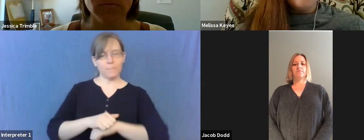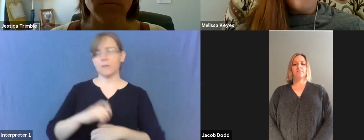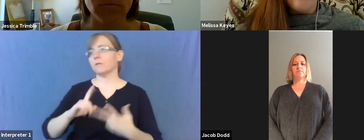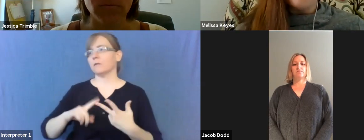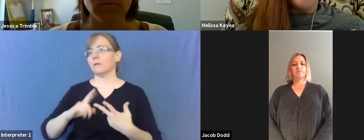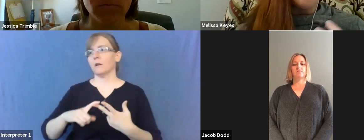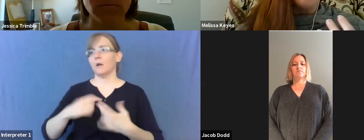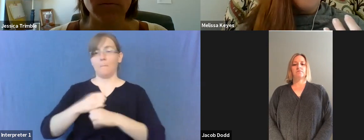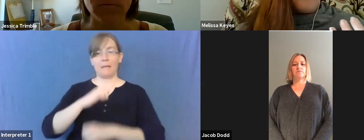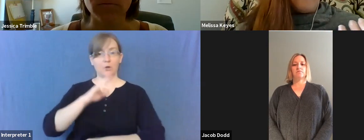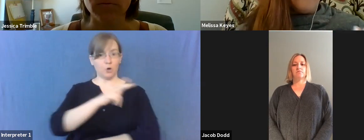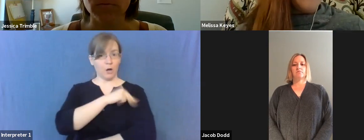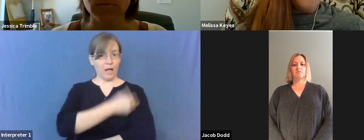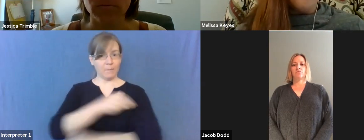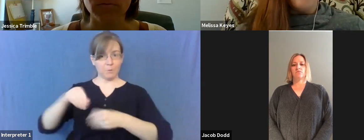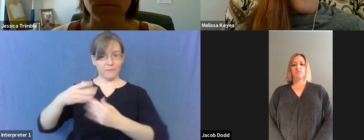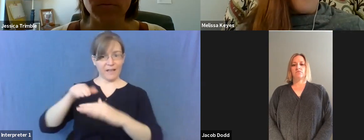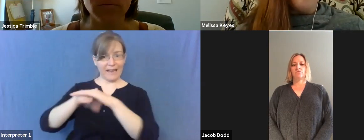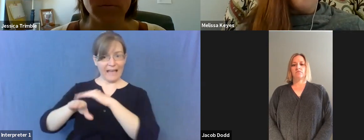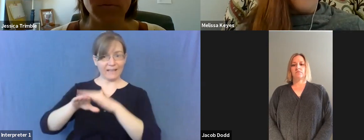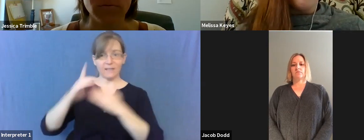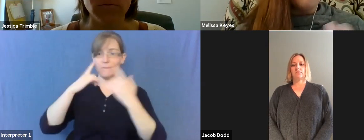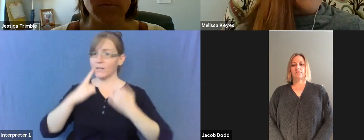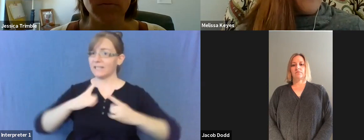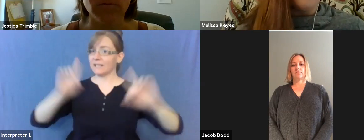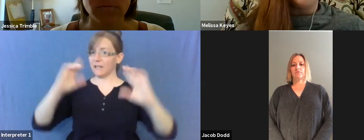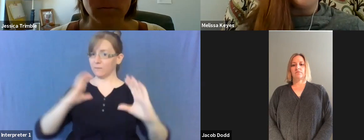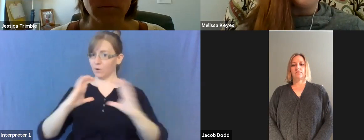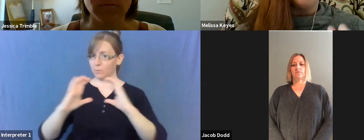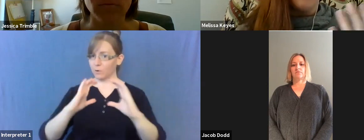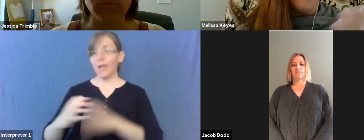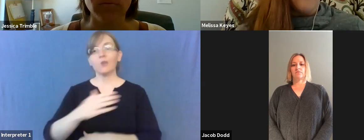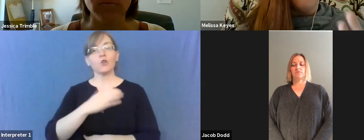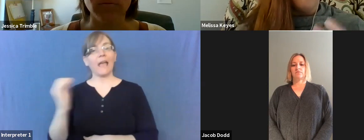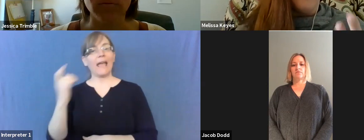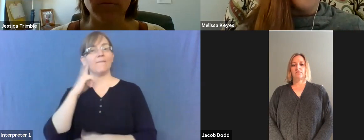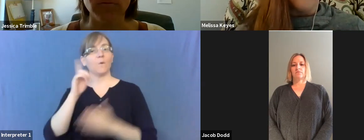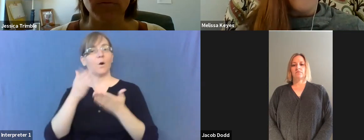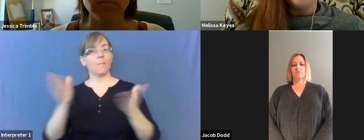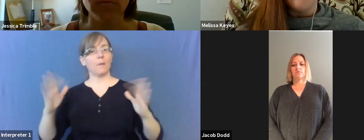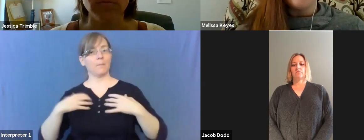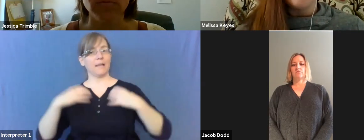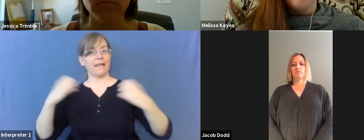in hospitals, as well as from public health officials during their daily updates.